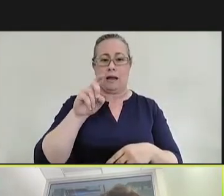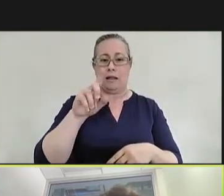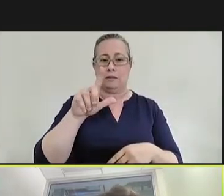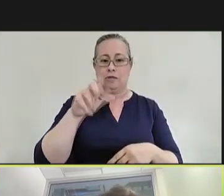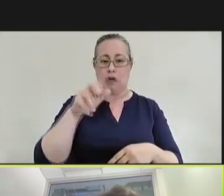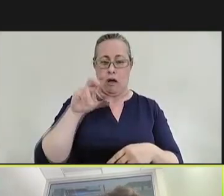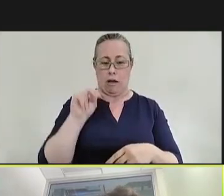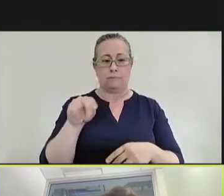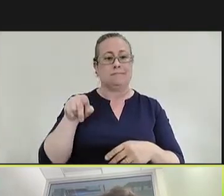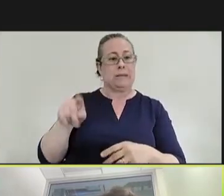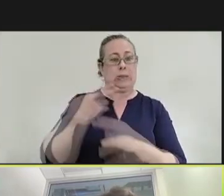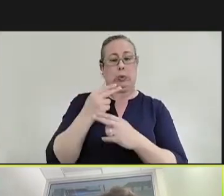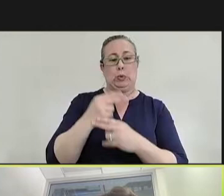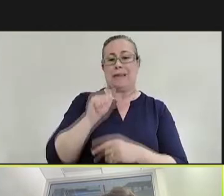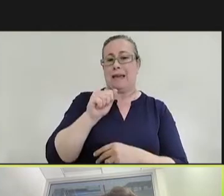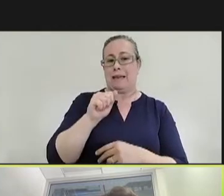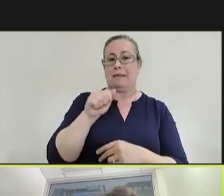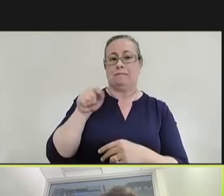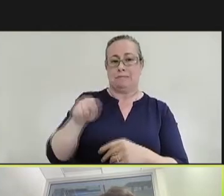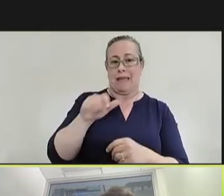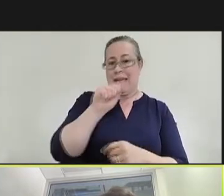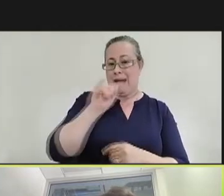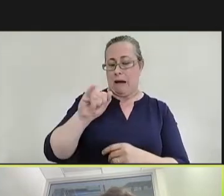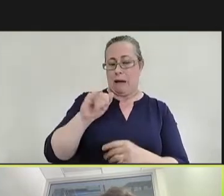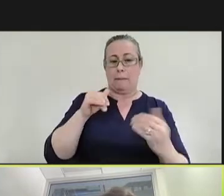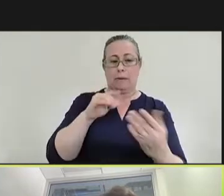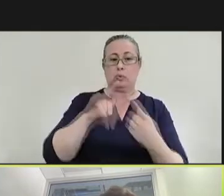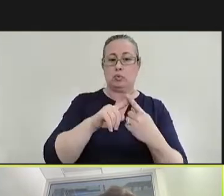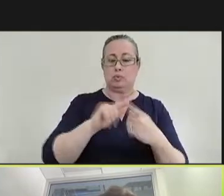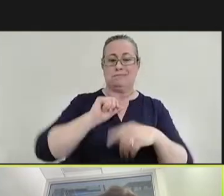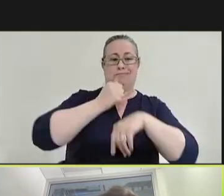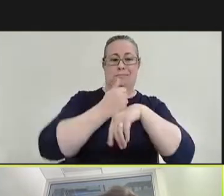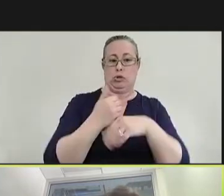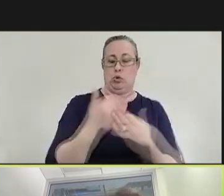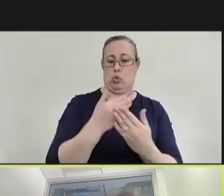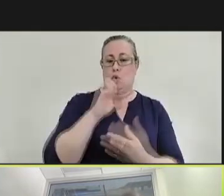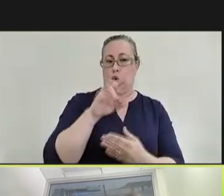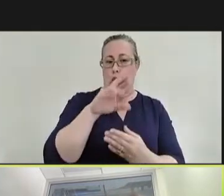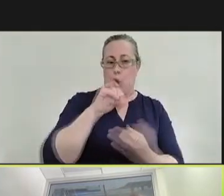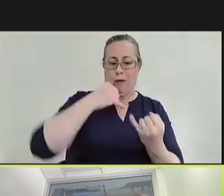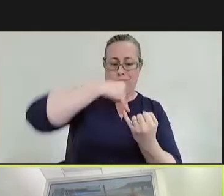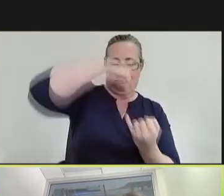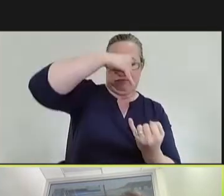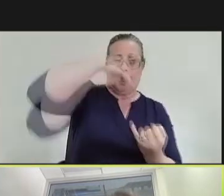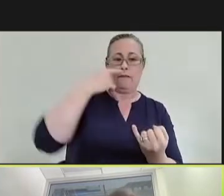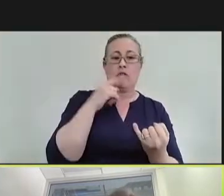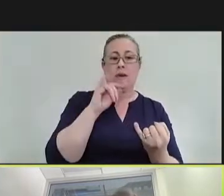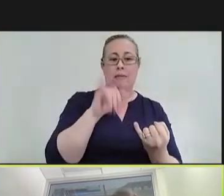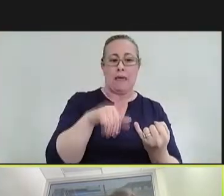methods to generate these new cores for the GP120 trimer and also directly fuse it into an existing